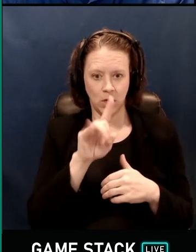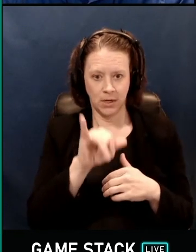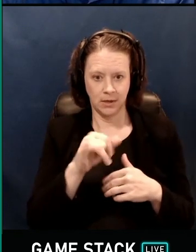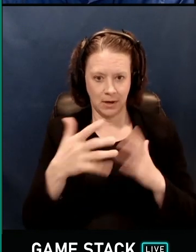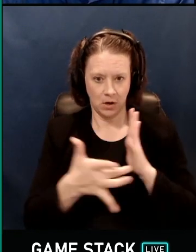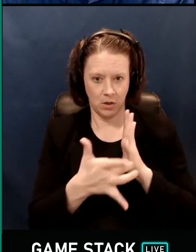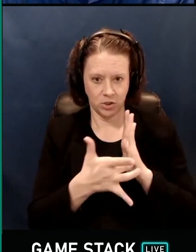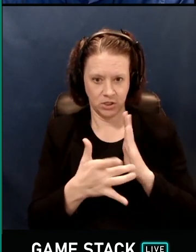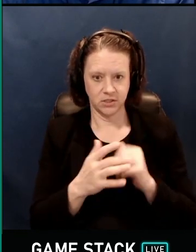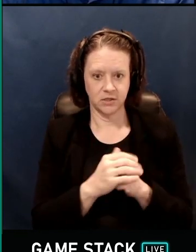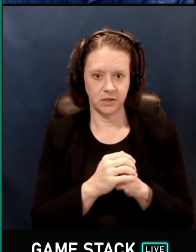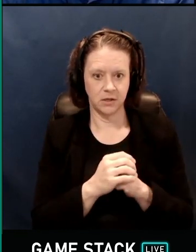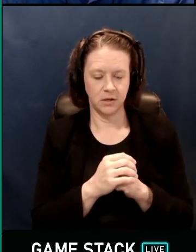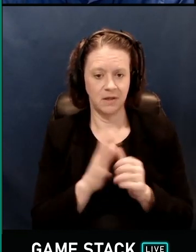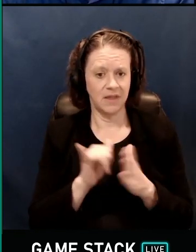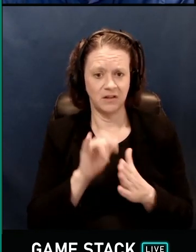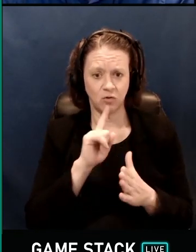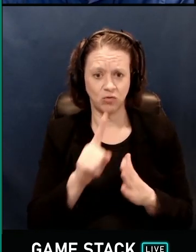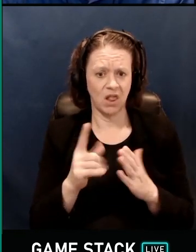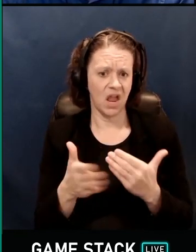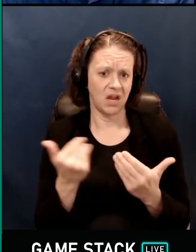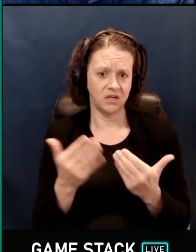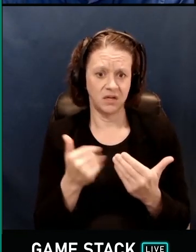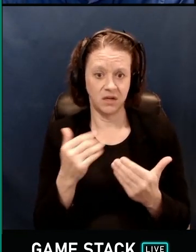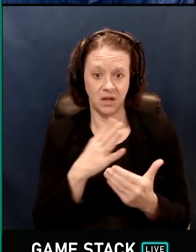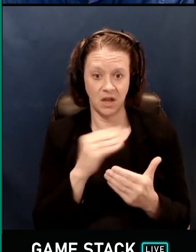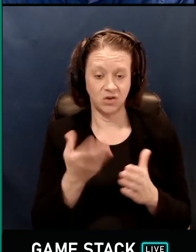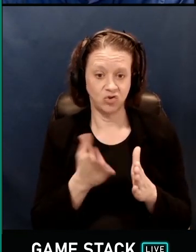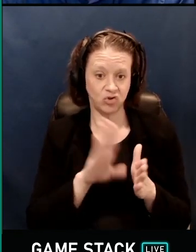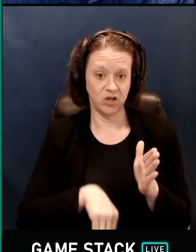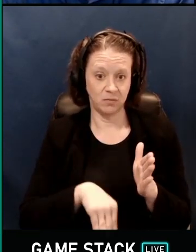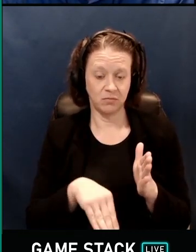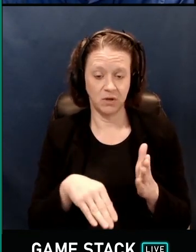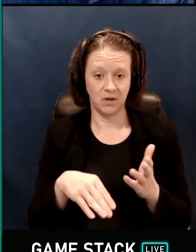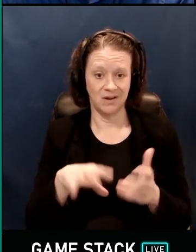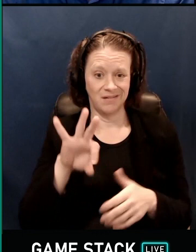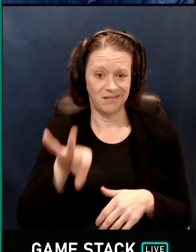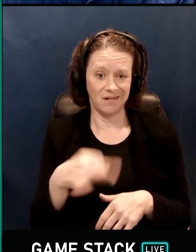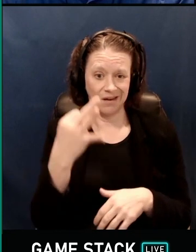It's very handy and as cheap as a nine US dollars per month.